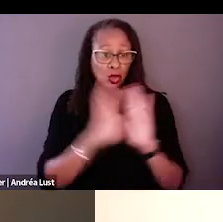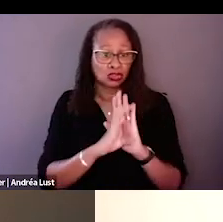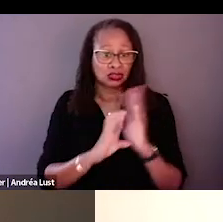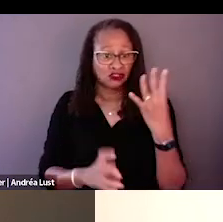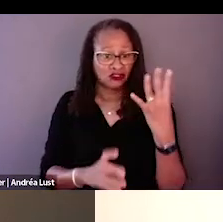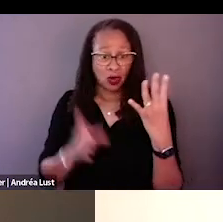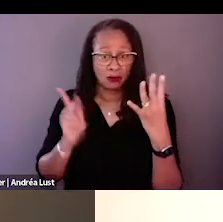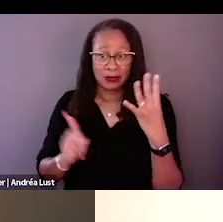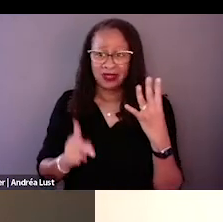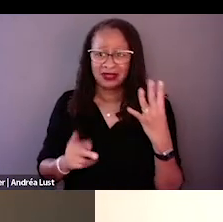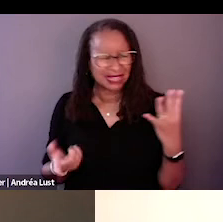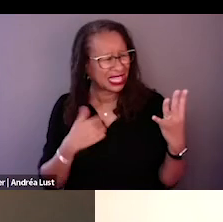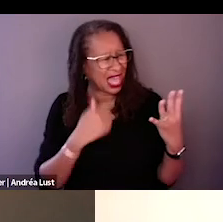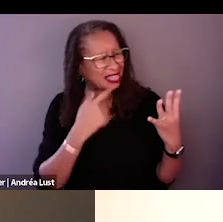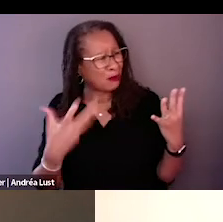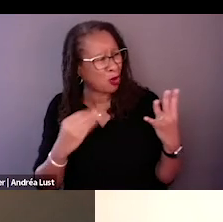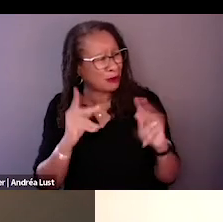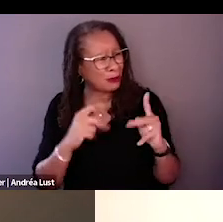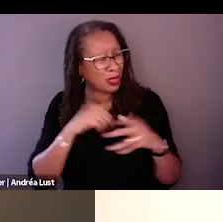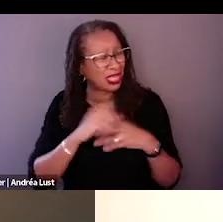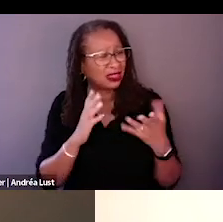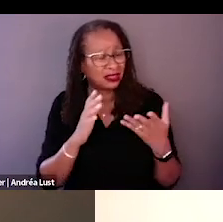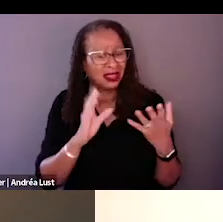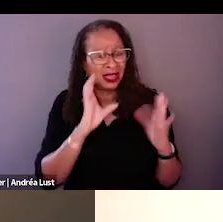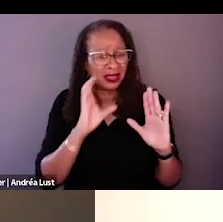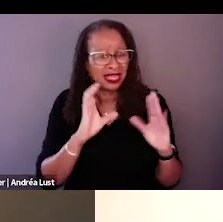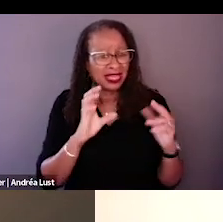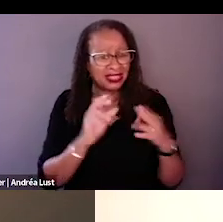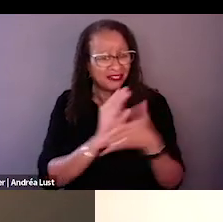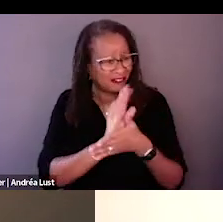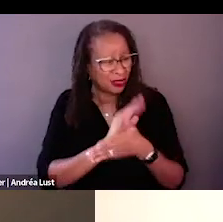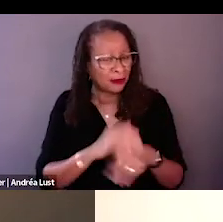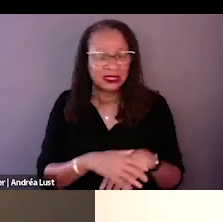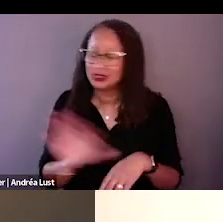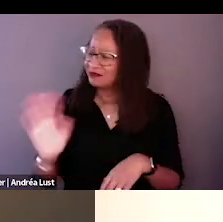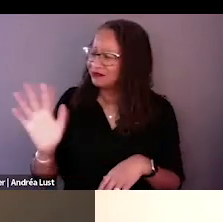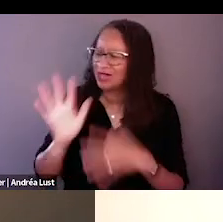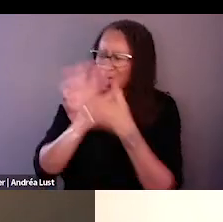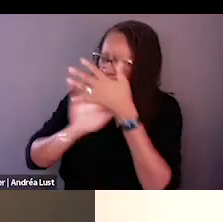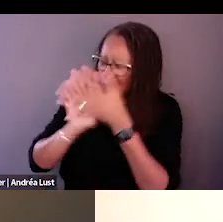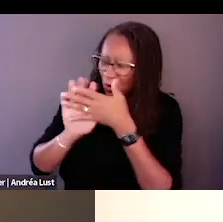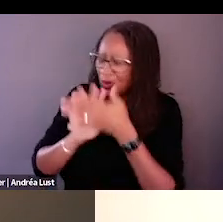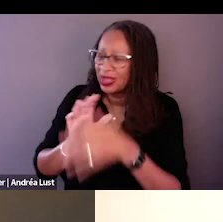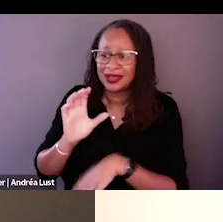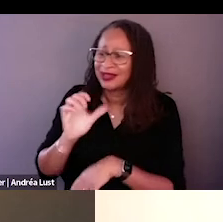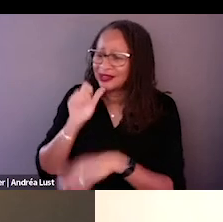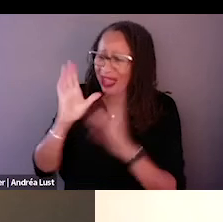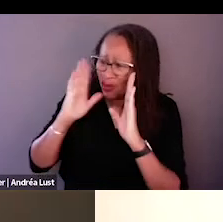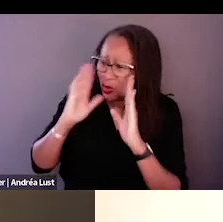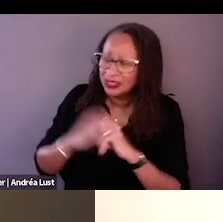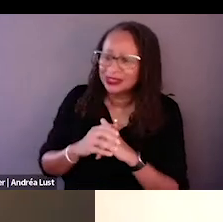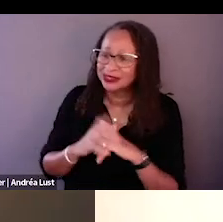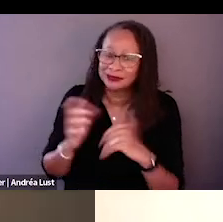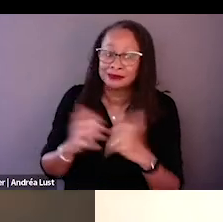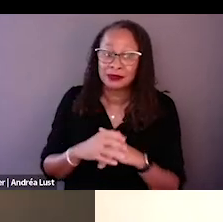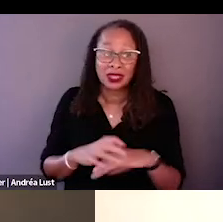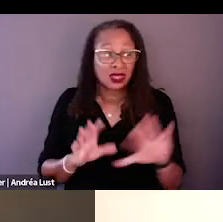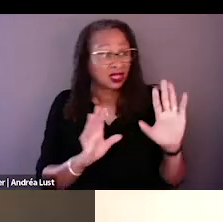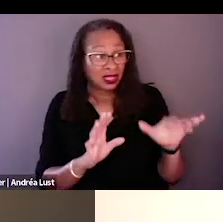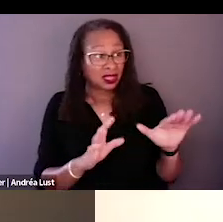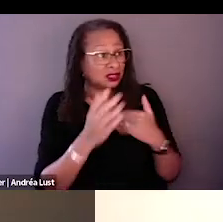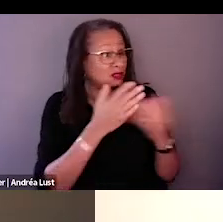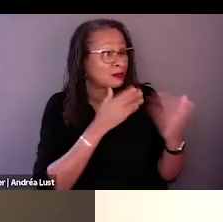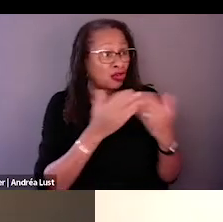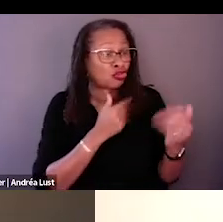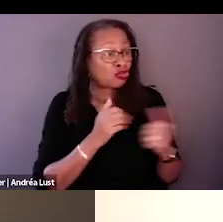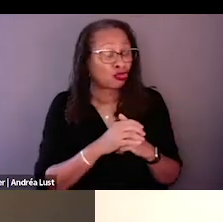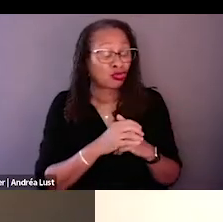Bianca Stigter: I think in a way, the movie is also about presence and absence and what we see